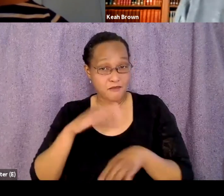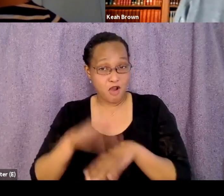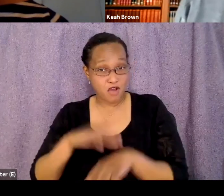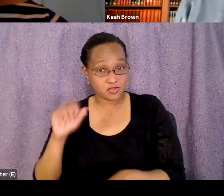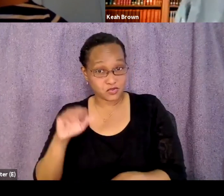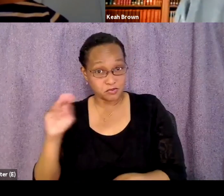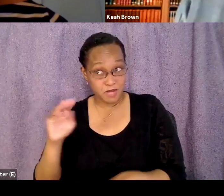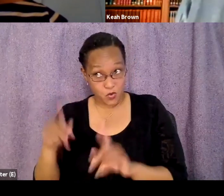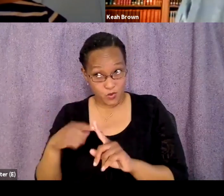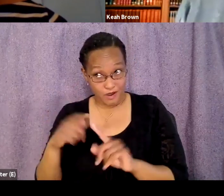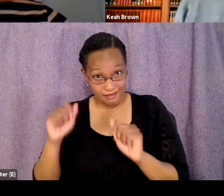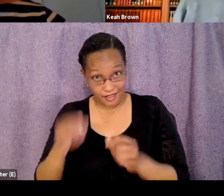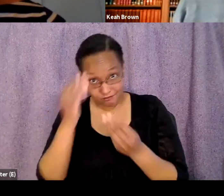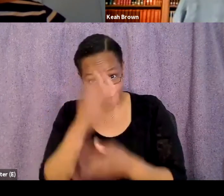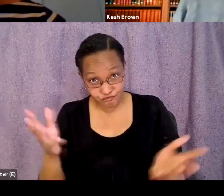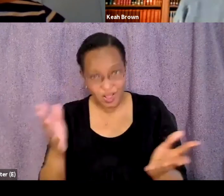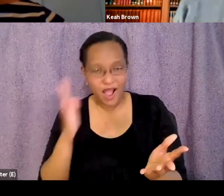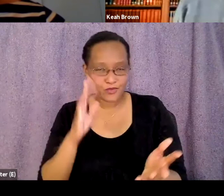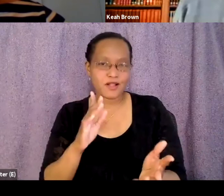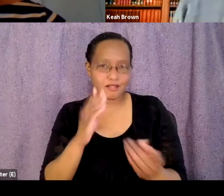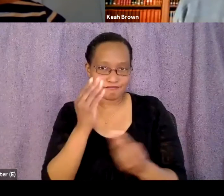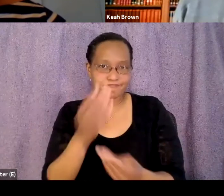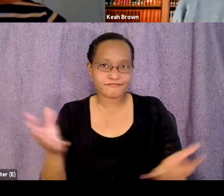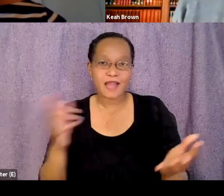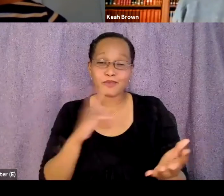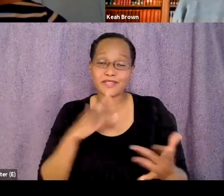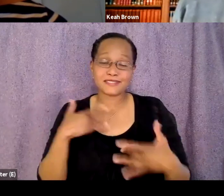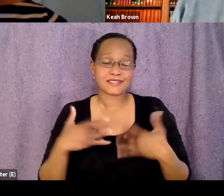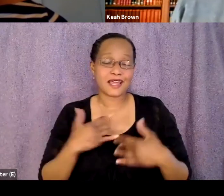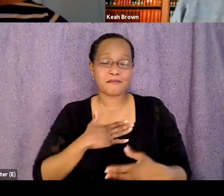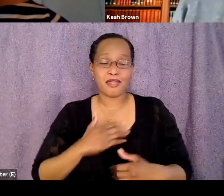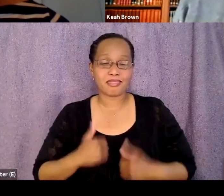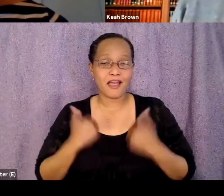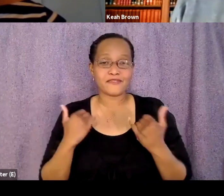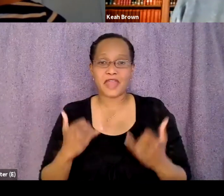will and I'm really excited for the way life is going right now I can't complain i'm really